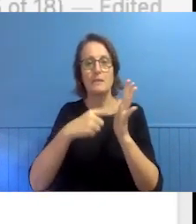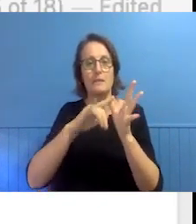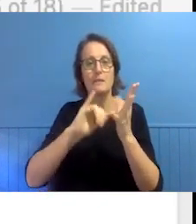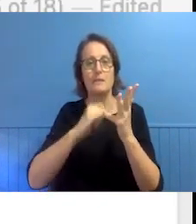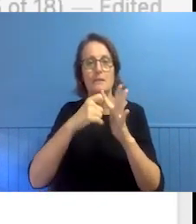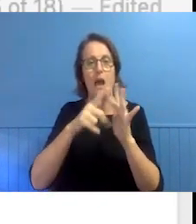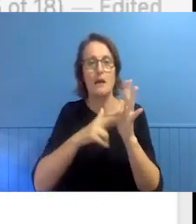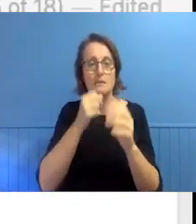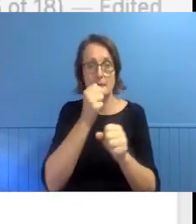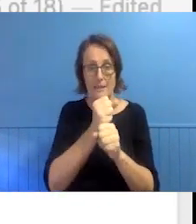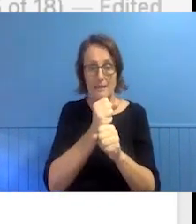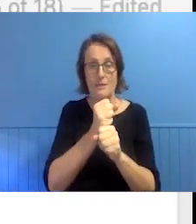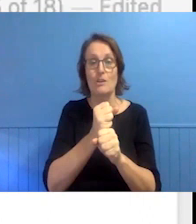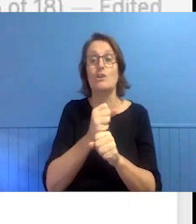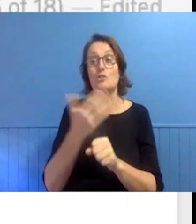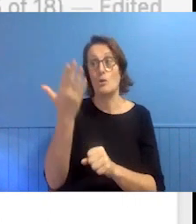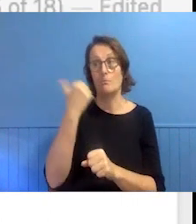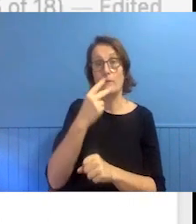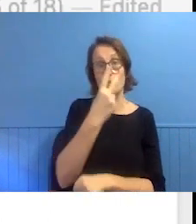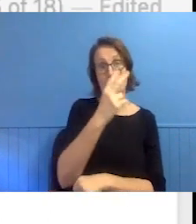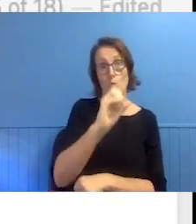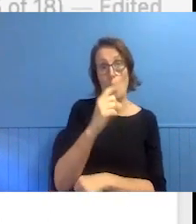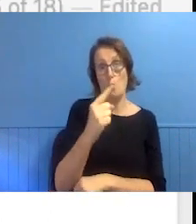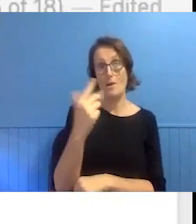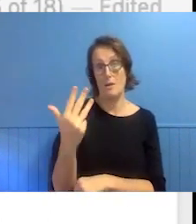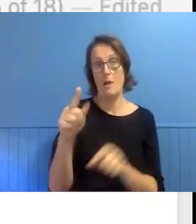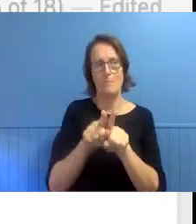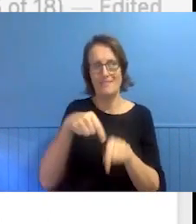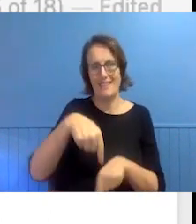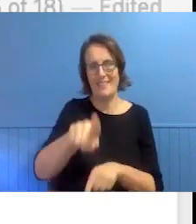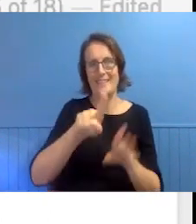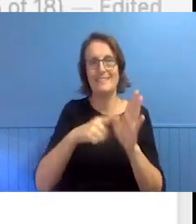found both in 2013 that 90% of responders multi-tasked by watching